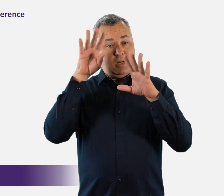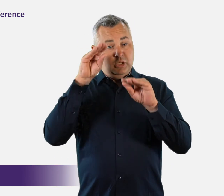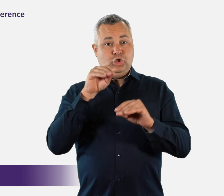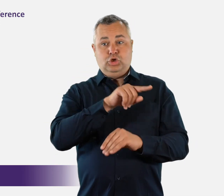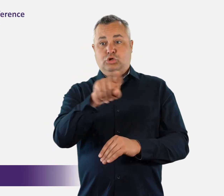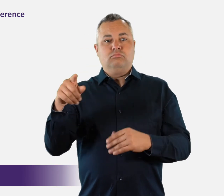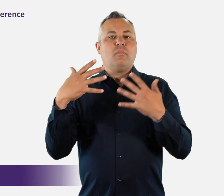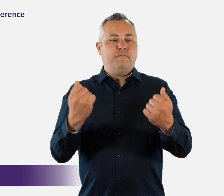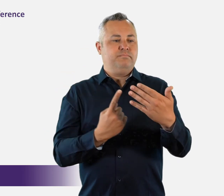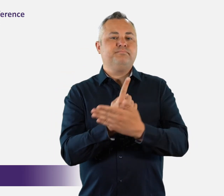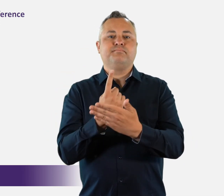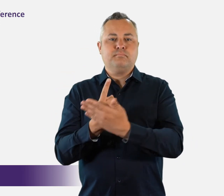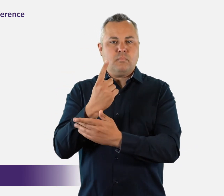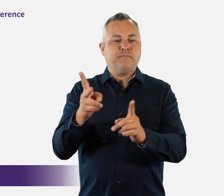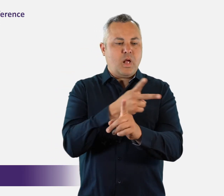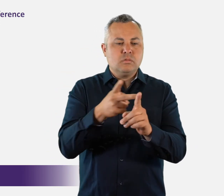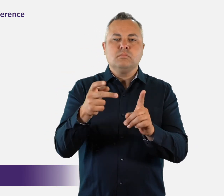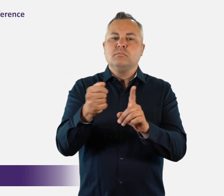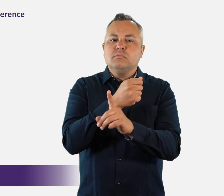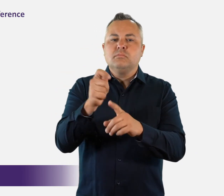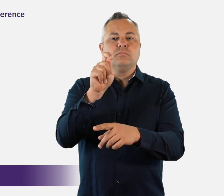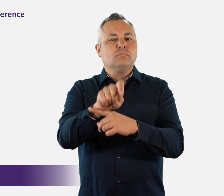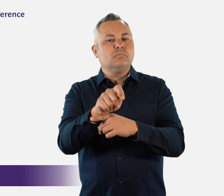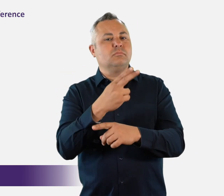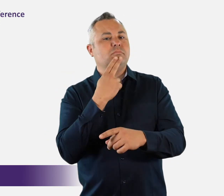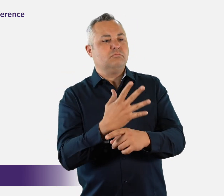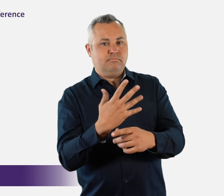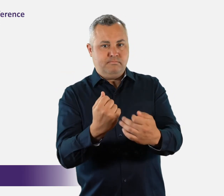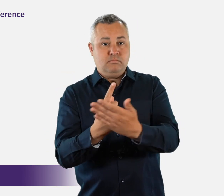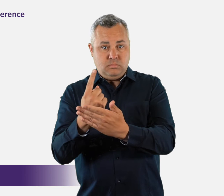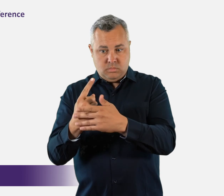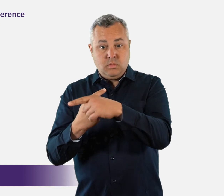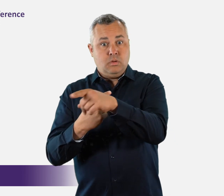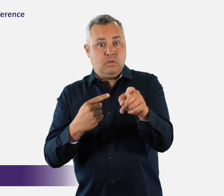Particular cases of violence, abuse, neglect or exploitation in education and learning -